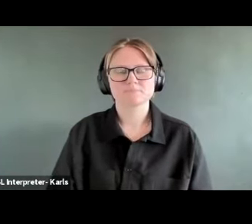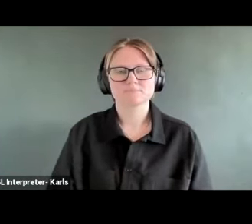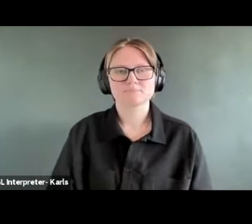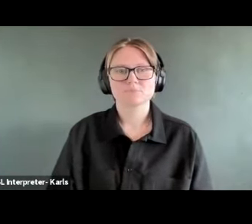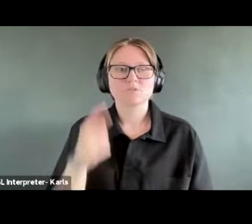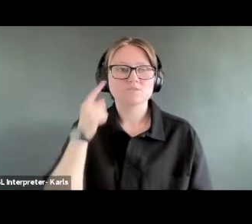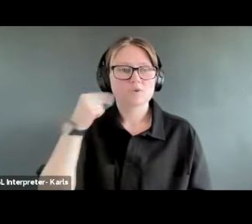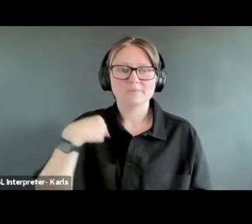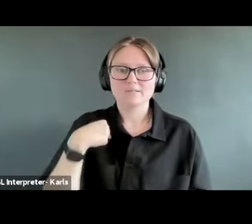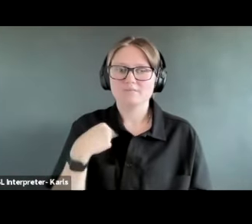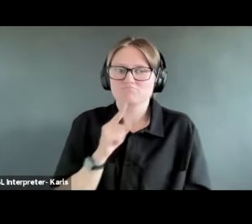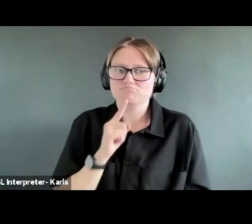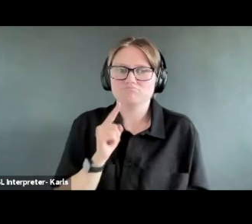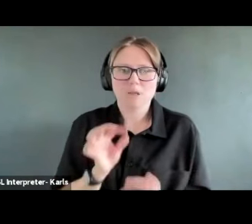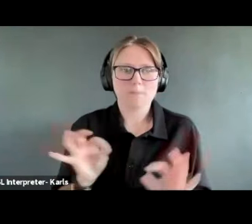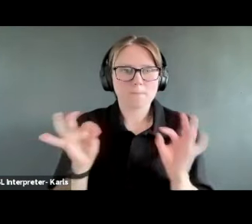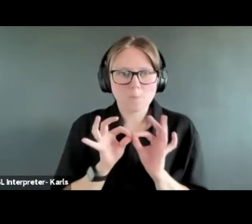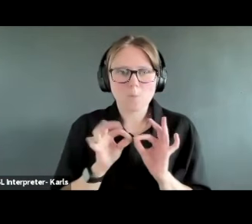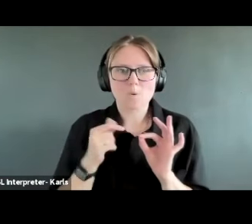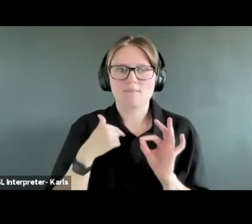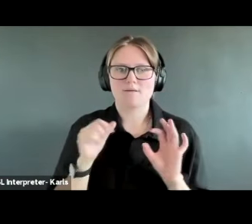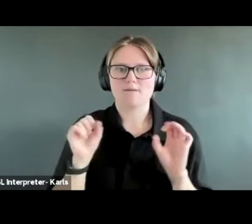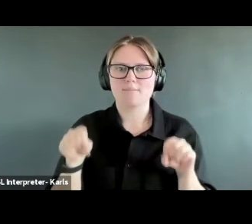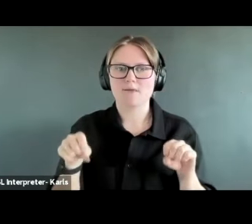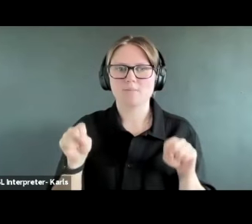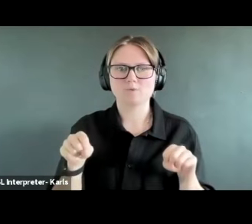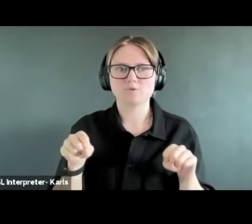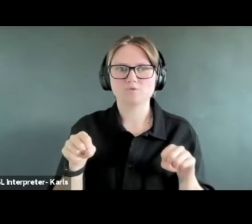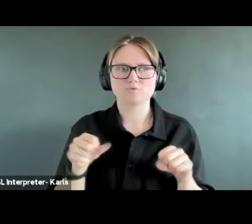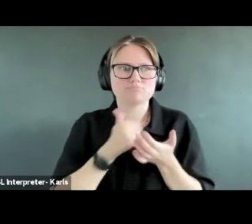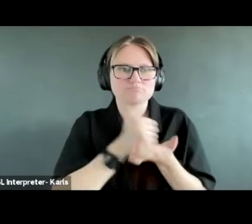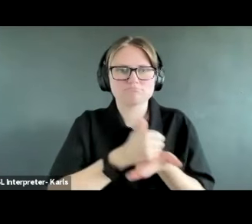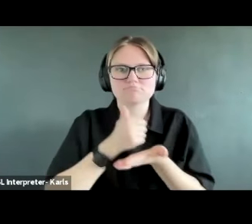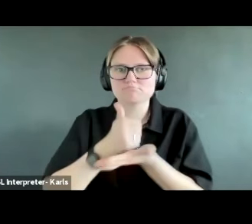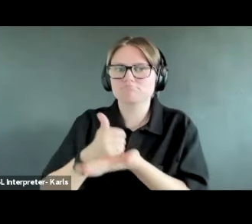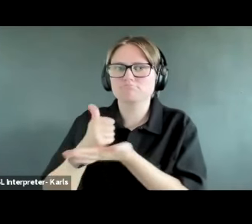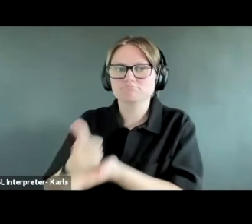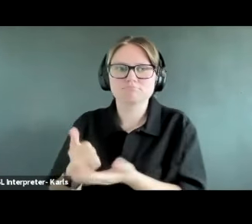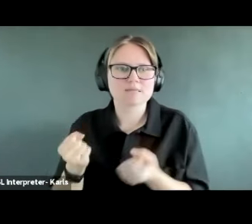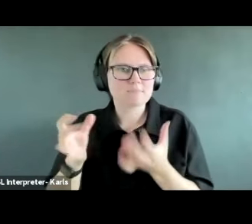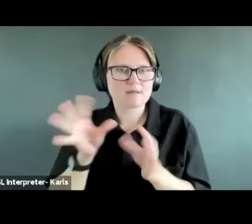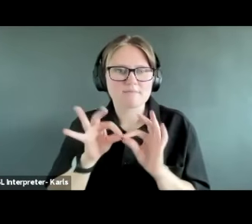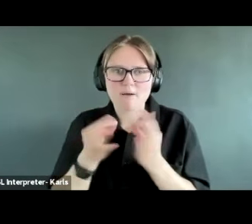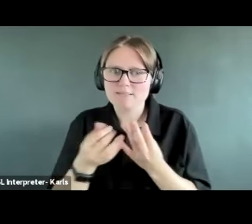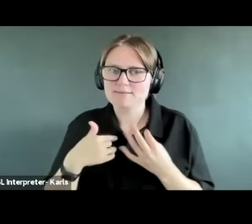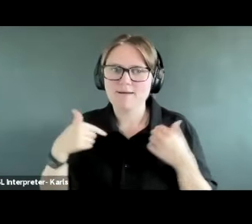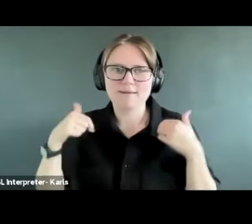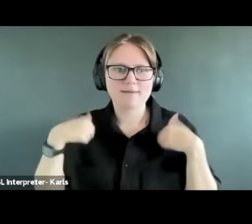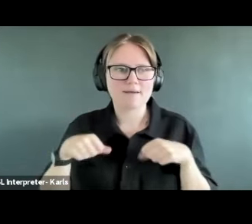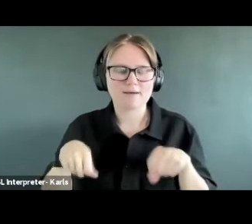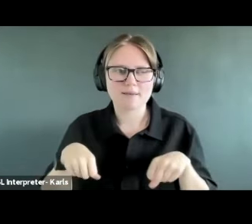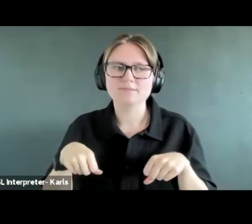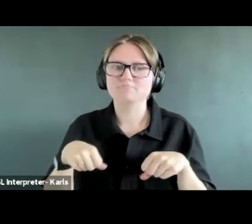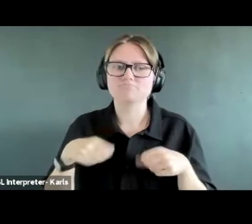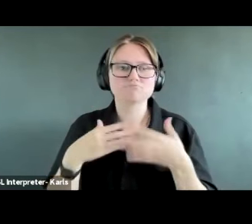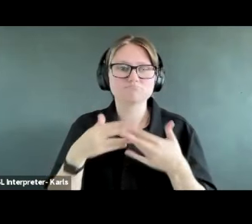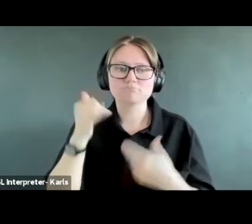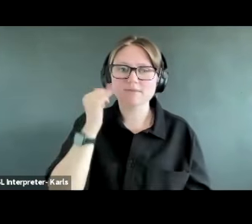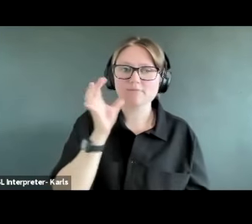really important that I'm able to help as many families as I can whether the parent is disabled the child